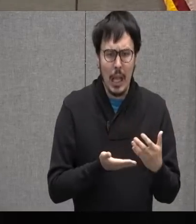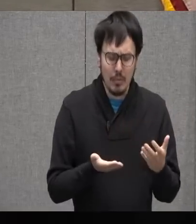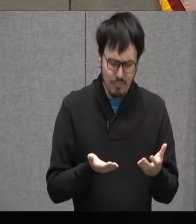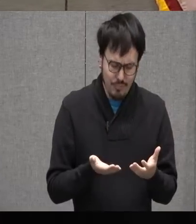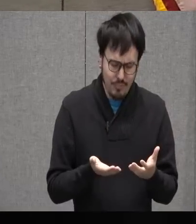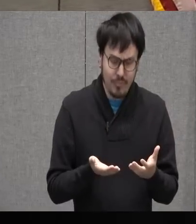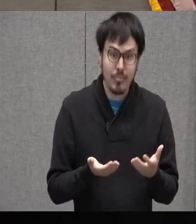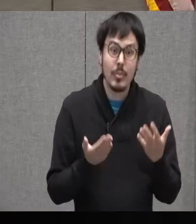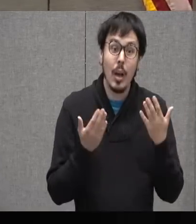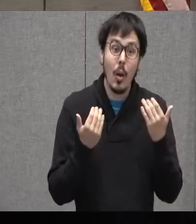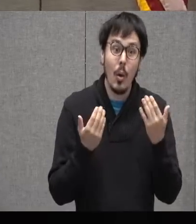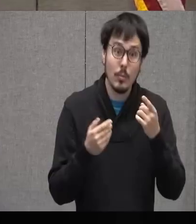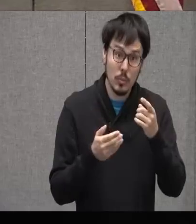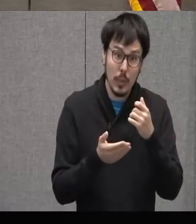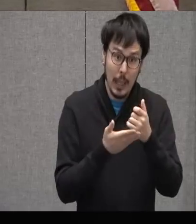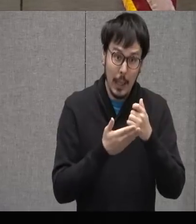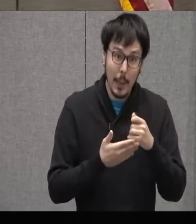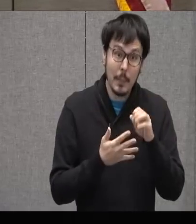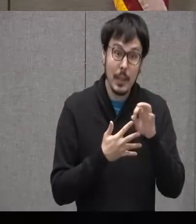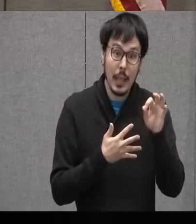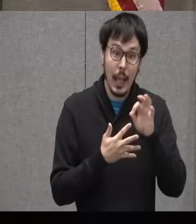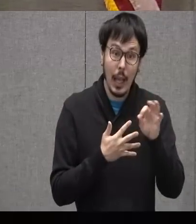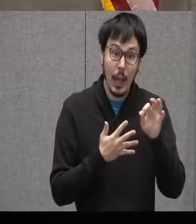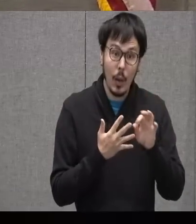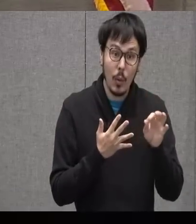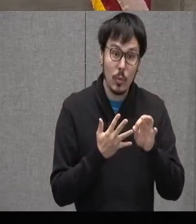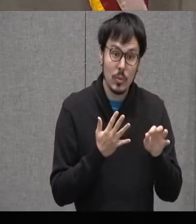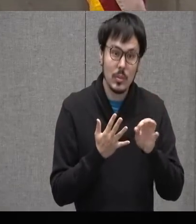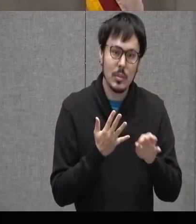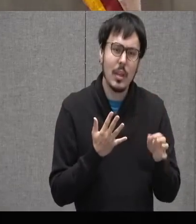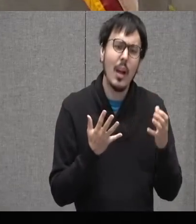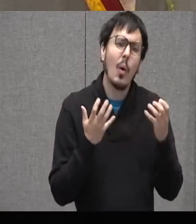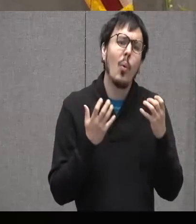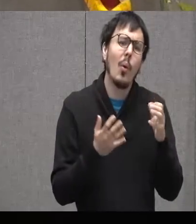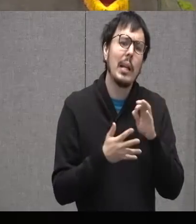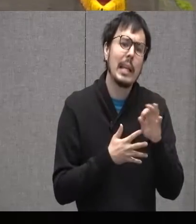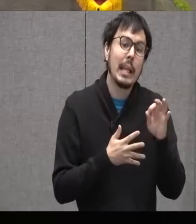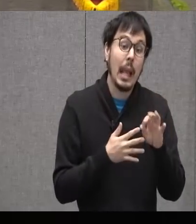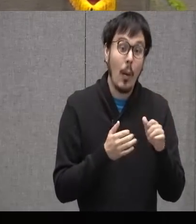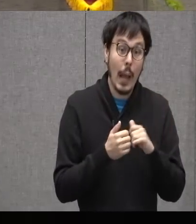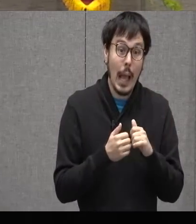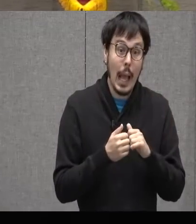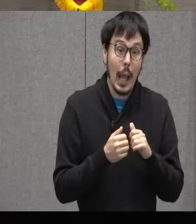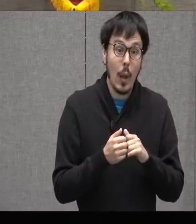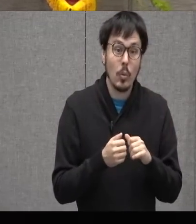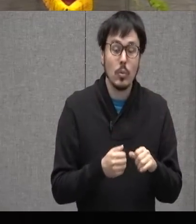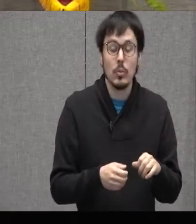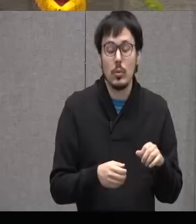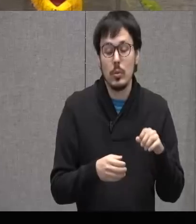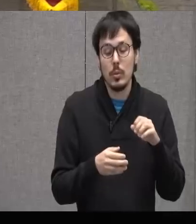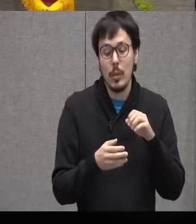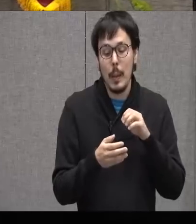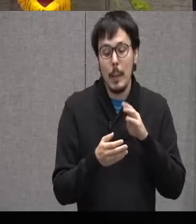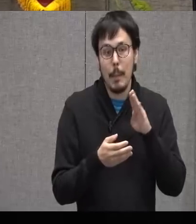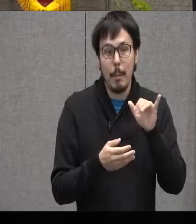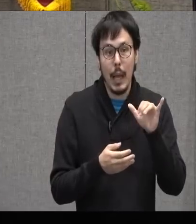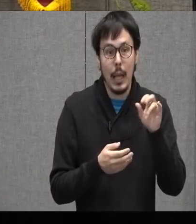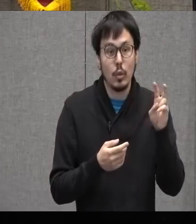that you could help me count them at home. I wanna count by twos. Can you help me today to count by twos?